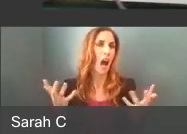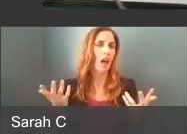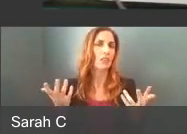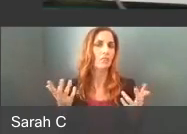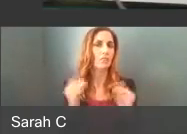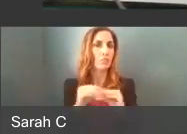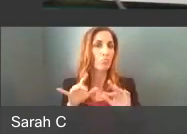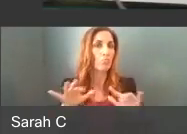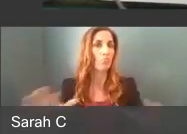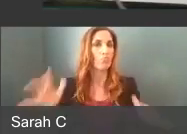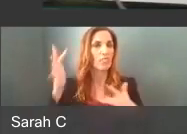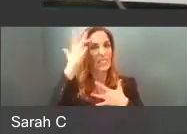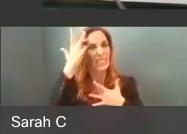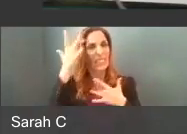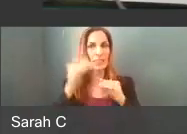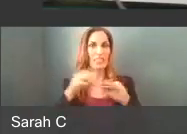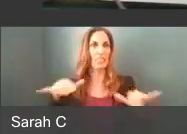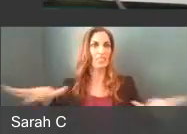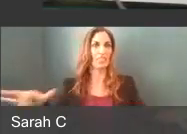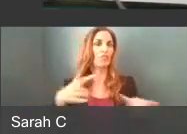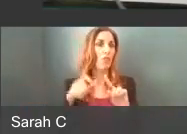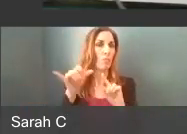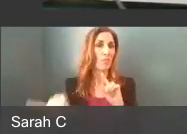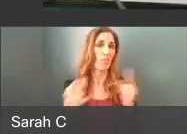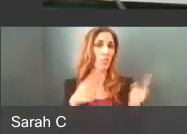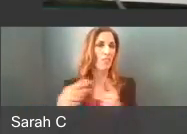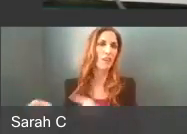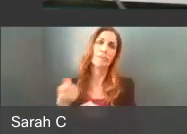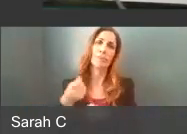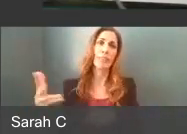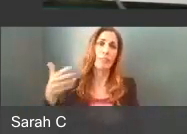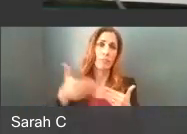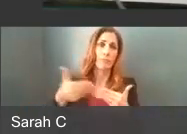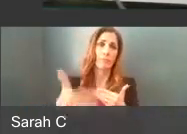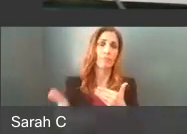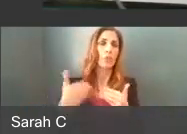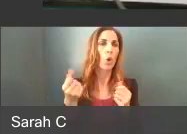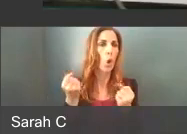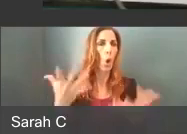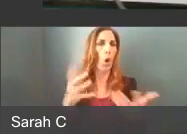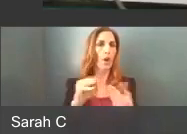So there were, there was just a series of events that made our numbers high in the early